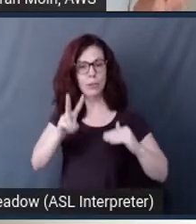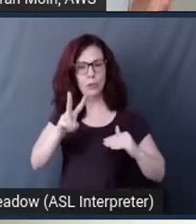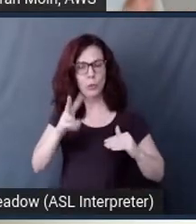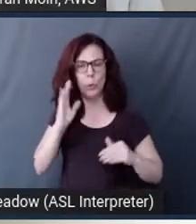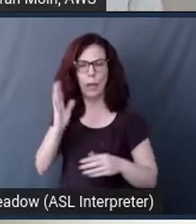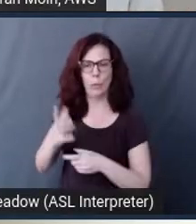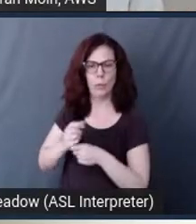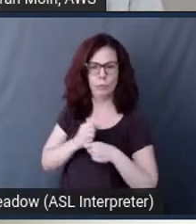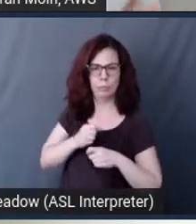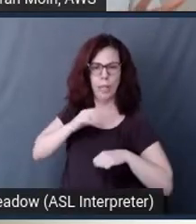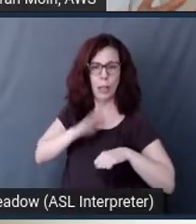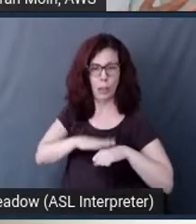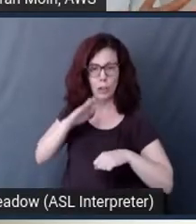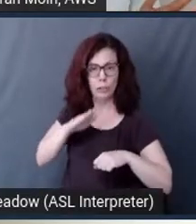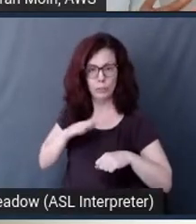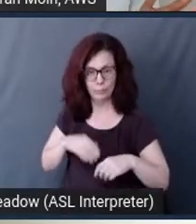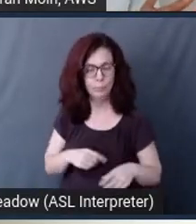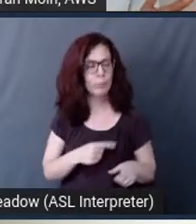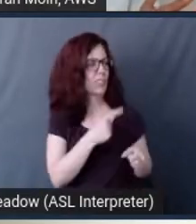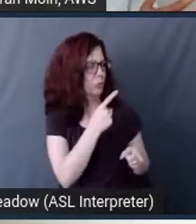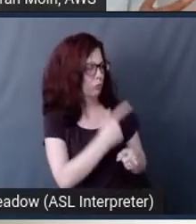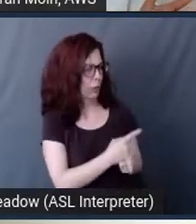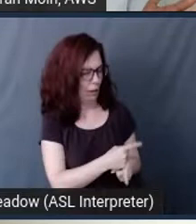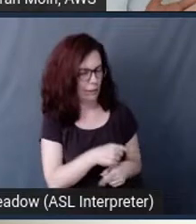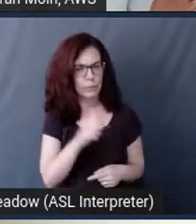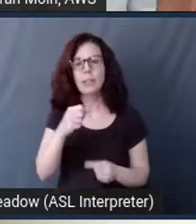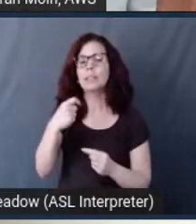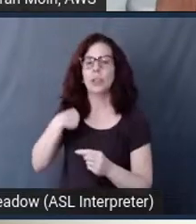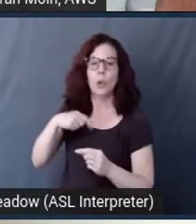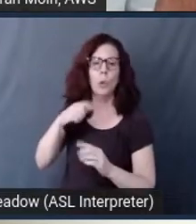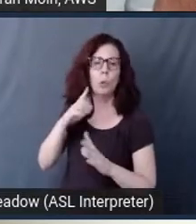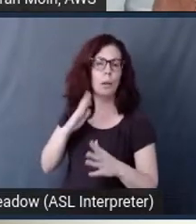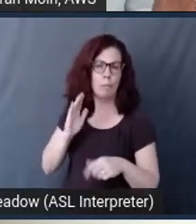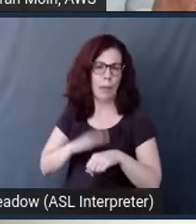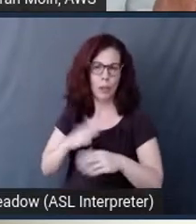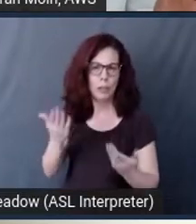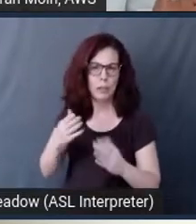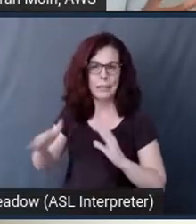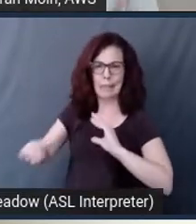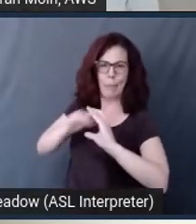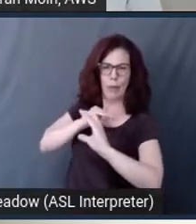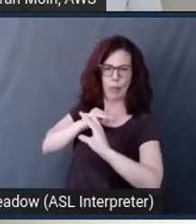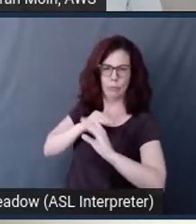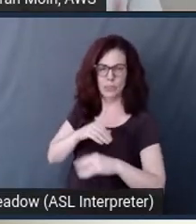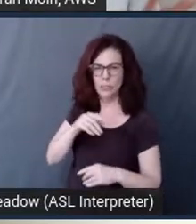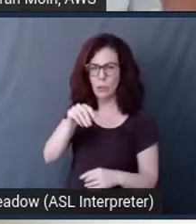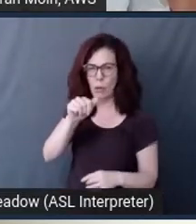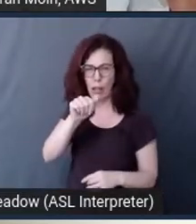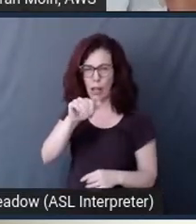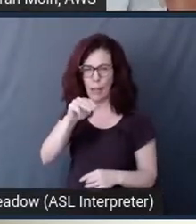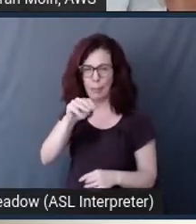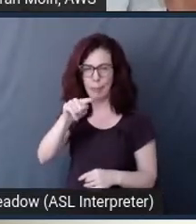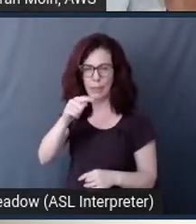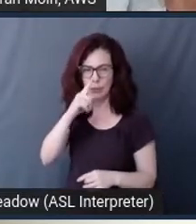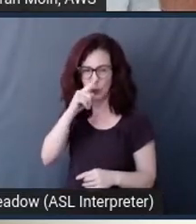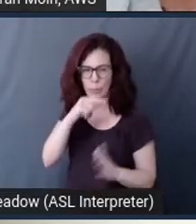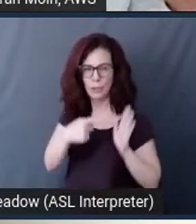So we're going to get alerted by email. So Amit, if you can click on the email and show everyone that there are no notifications.